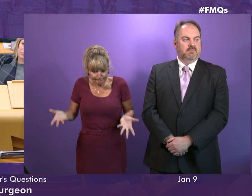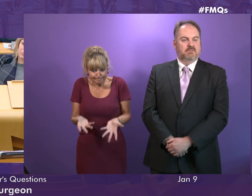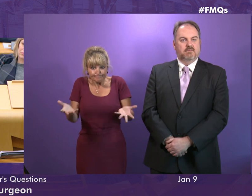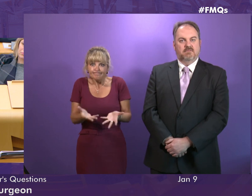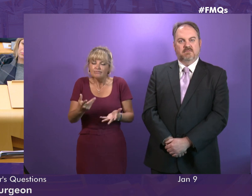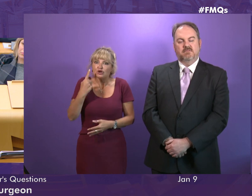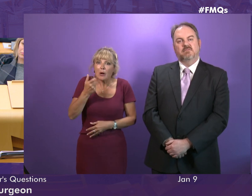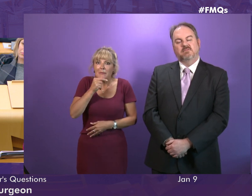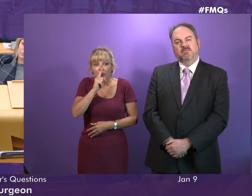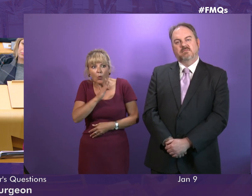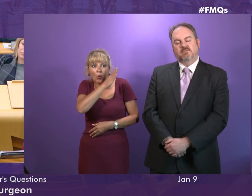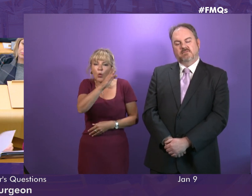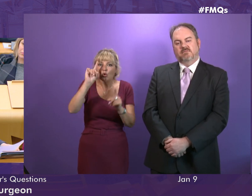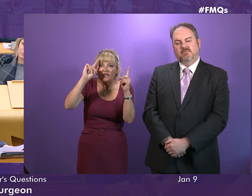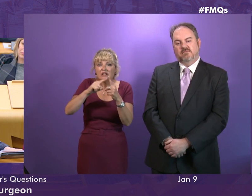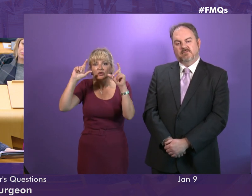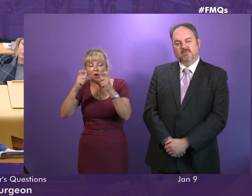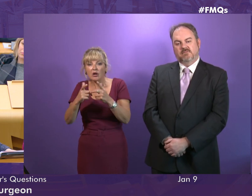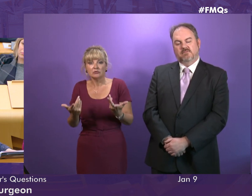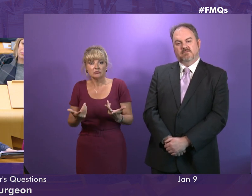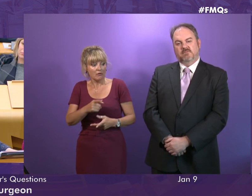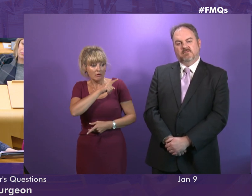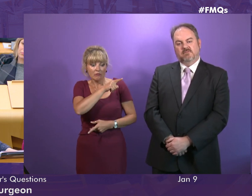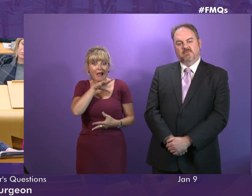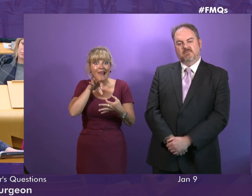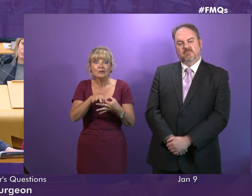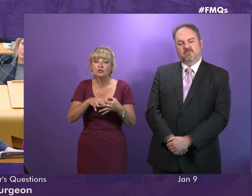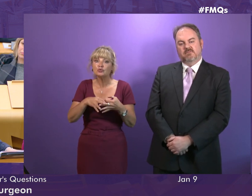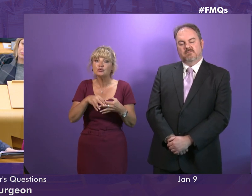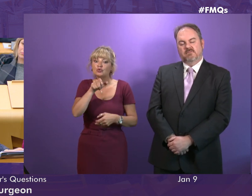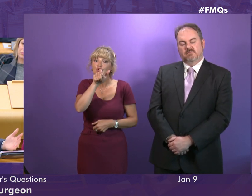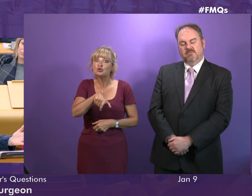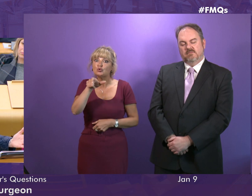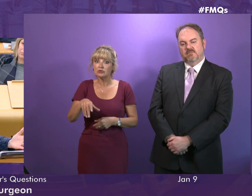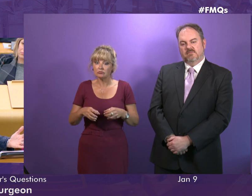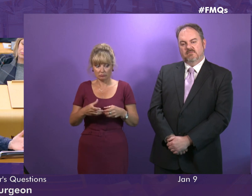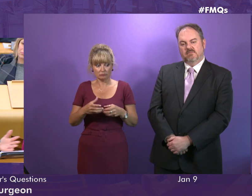go to university. In terms of student support, we have raised the higher education bursary